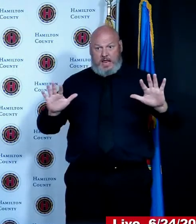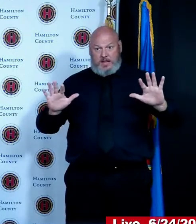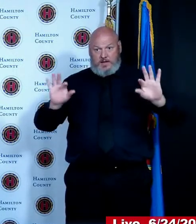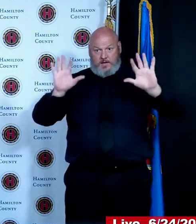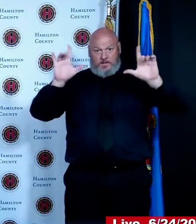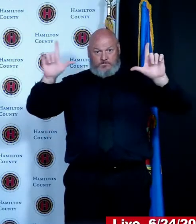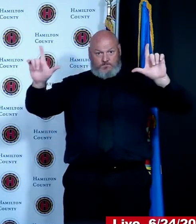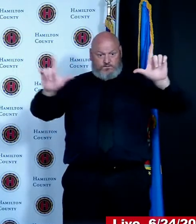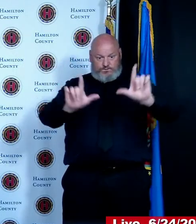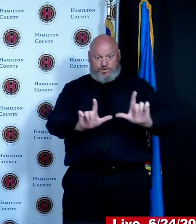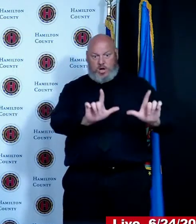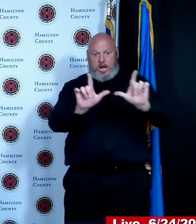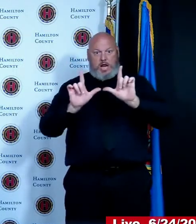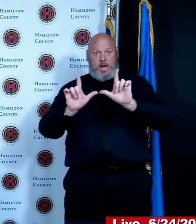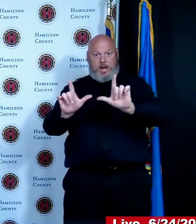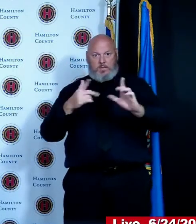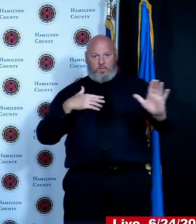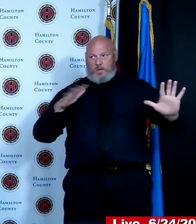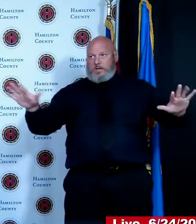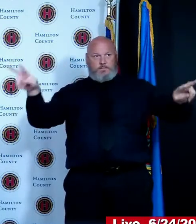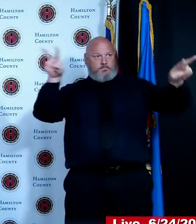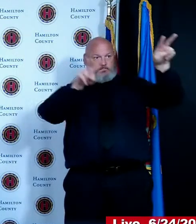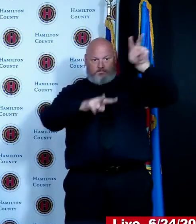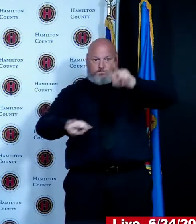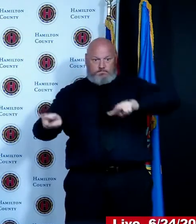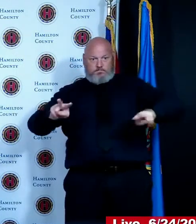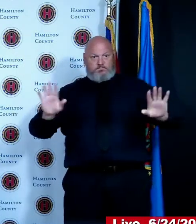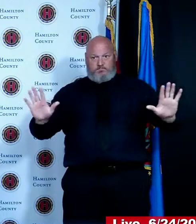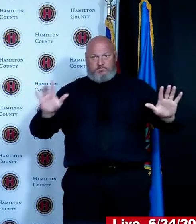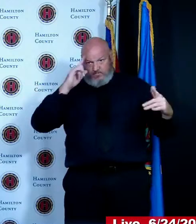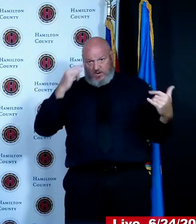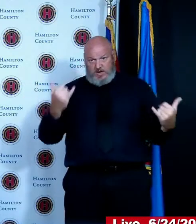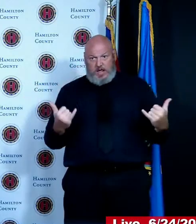challenging time so Greg Kesterman the Health Commissioner for Hamilton County